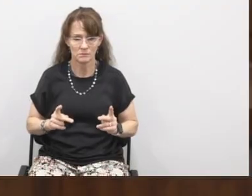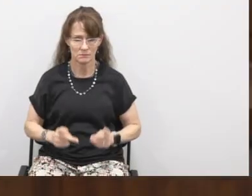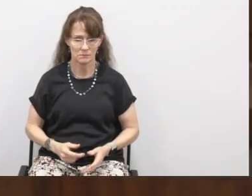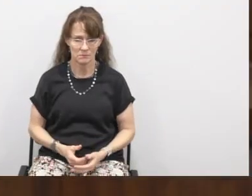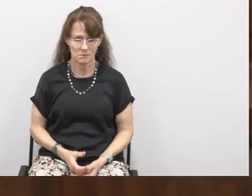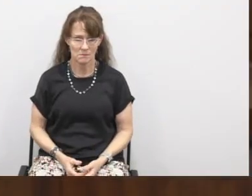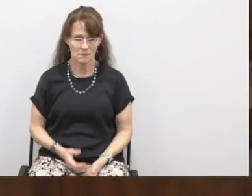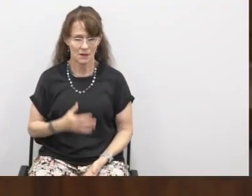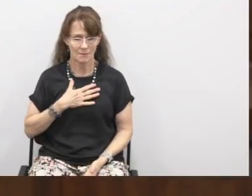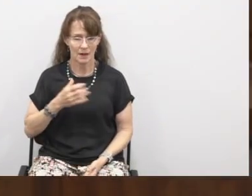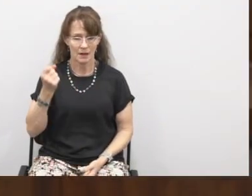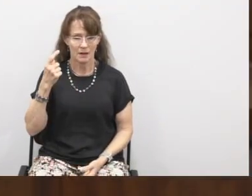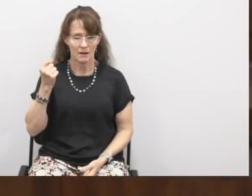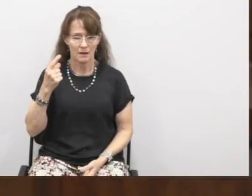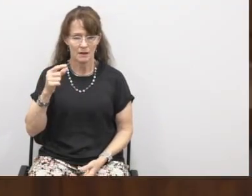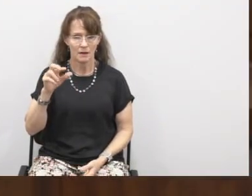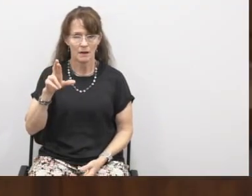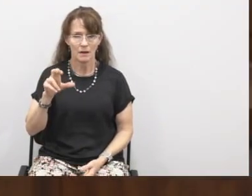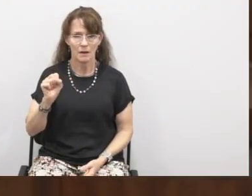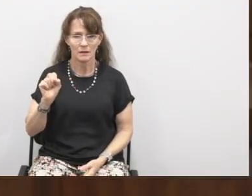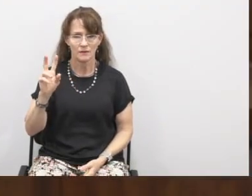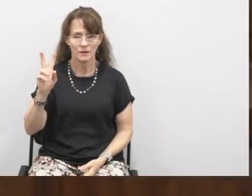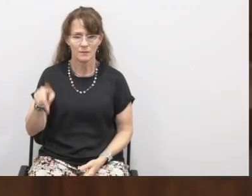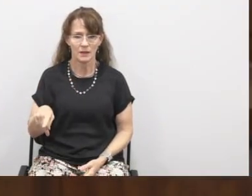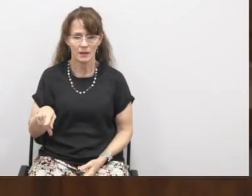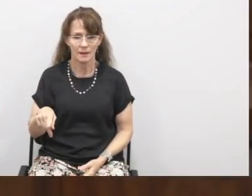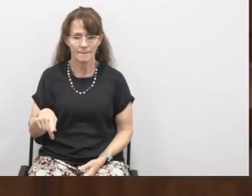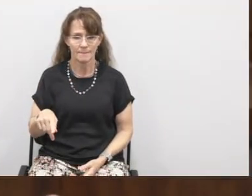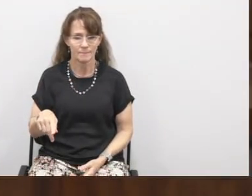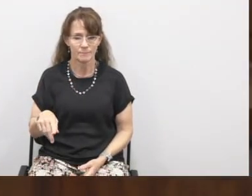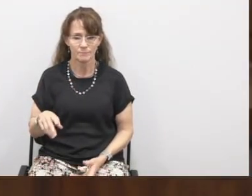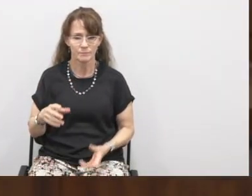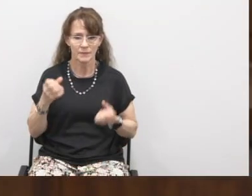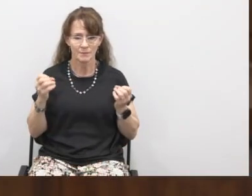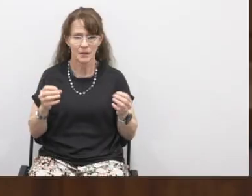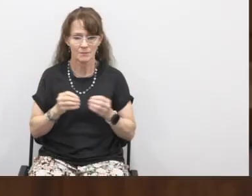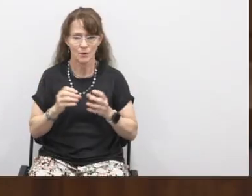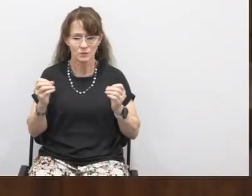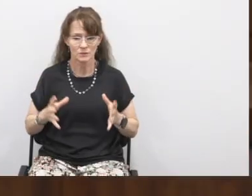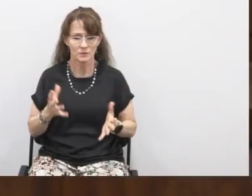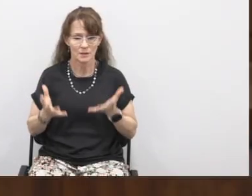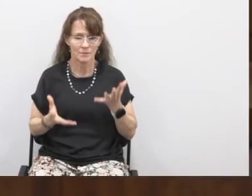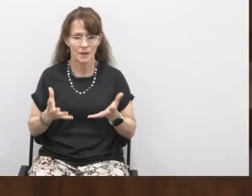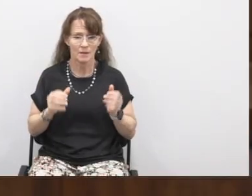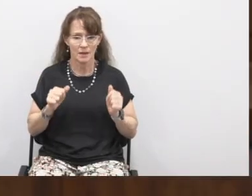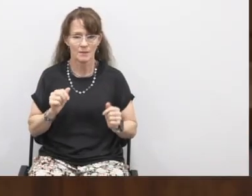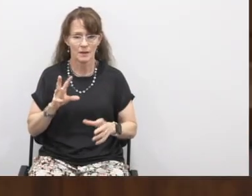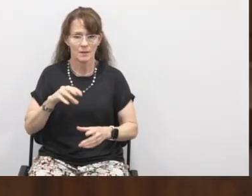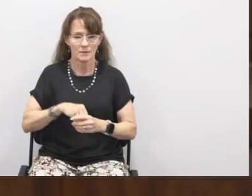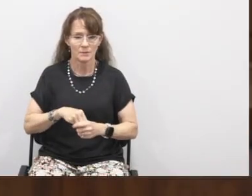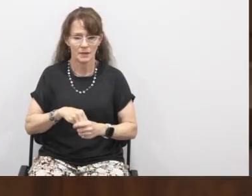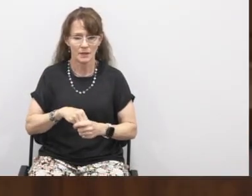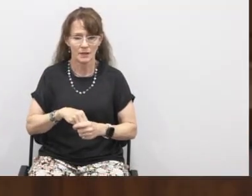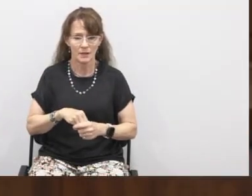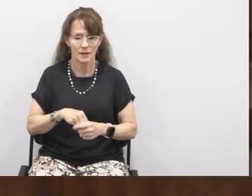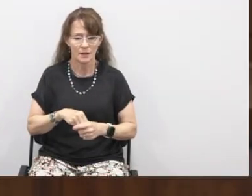My understanding is, RSVP, you know, many more students might be able to participate. And it's all,